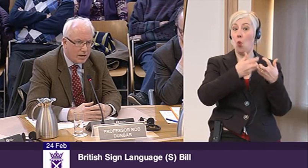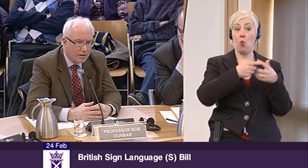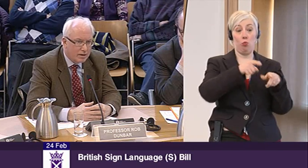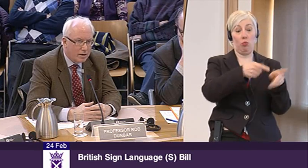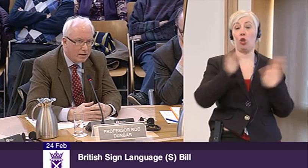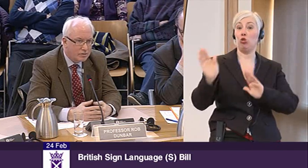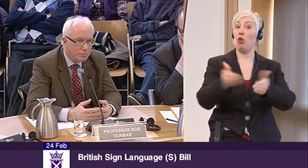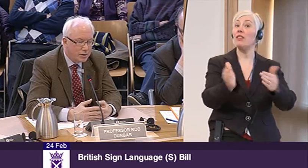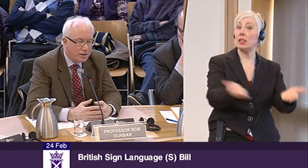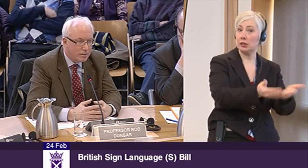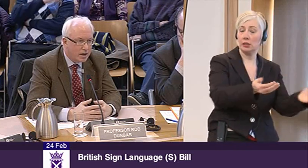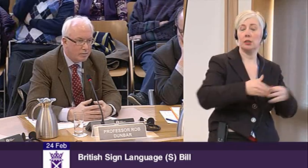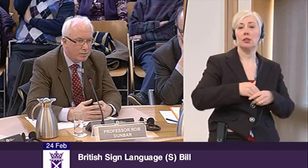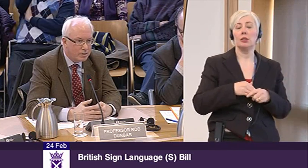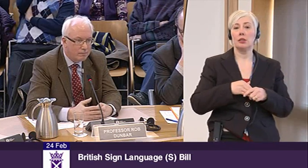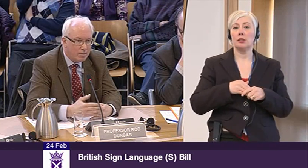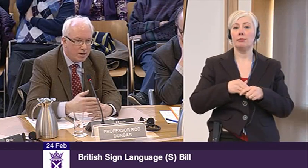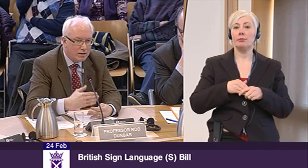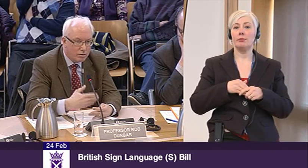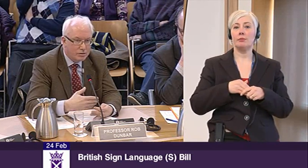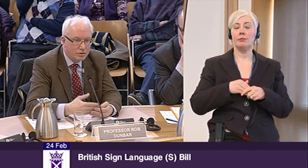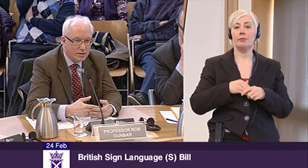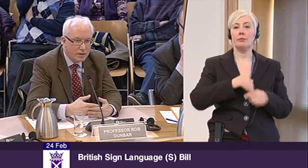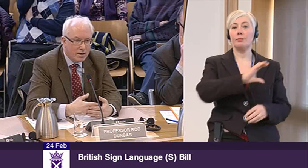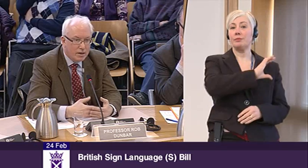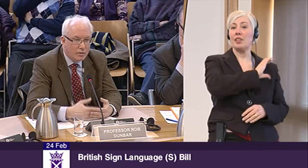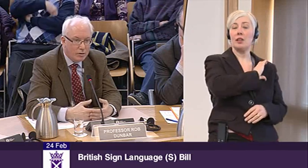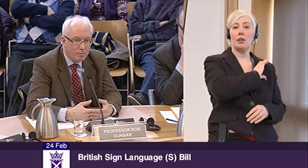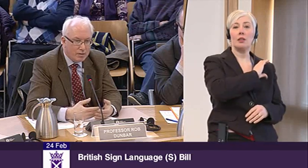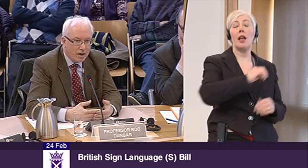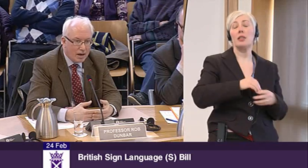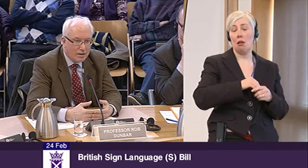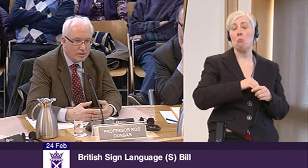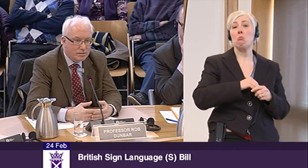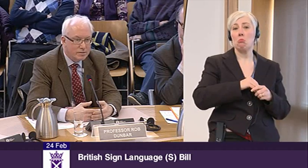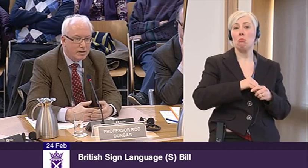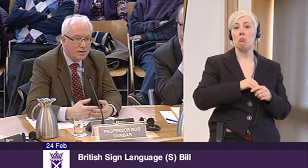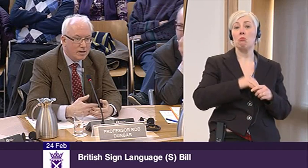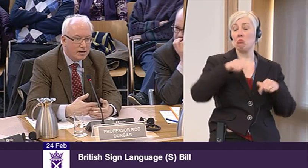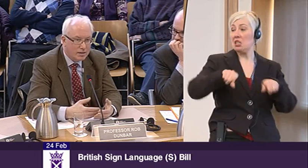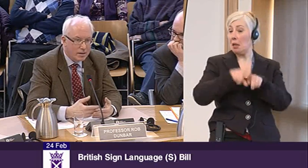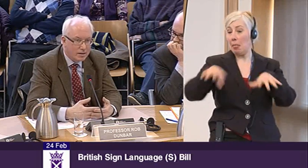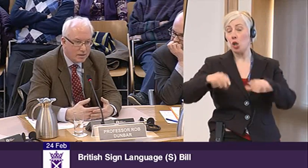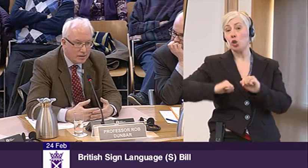In Canada—and, to an extent, in Scotland—there is some additional cost involved in bilingualism